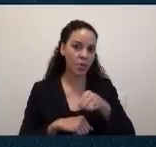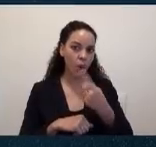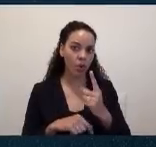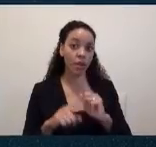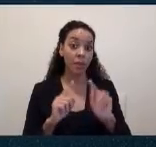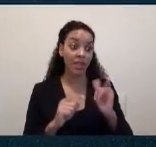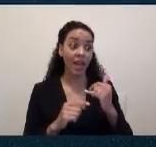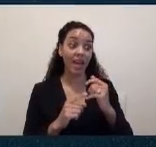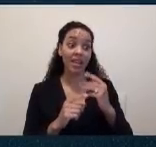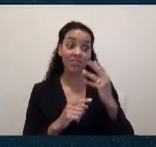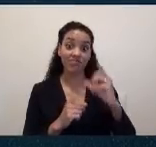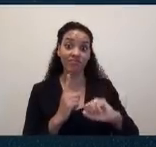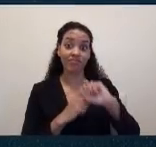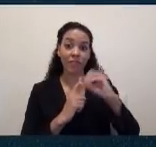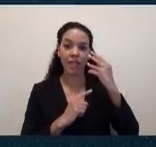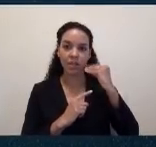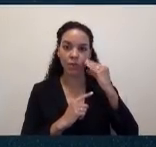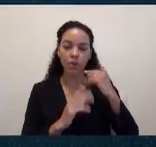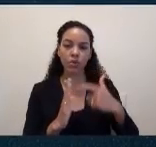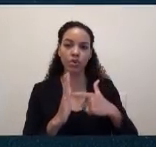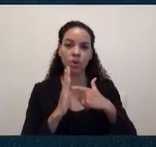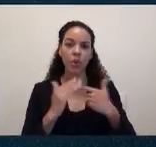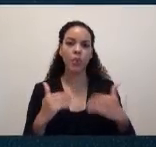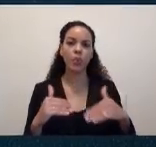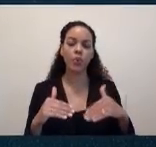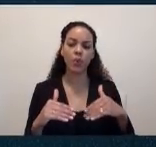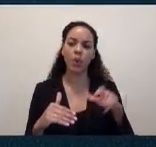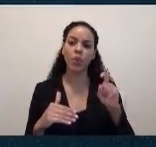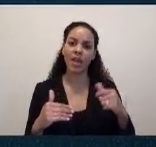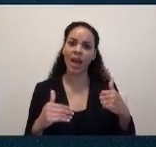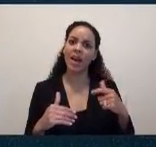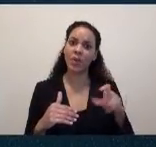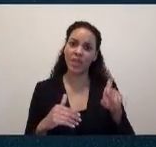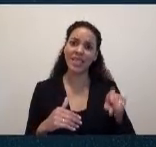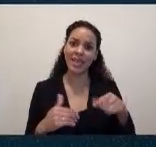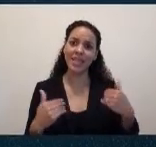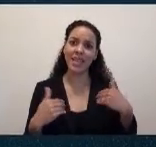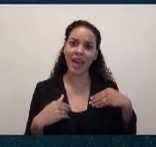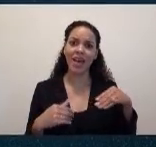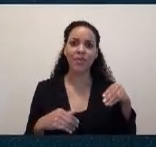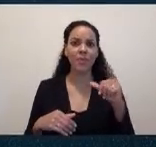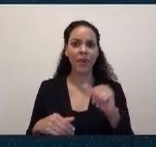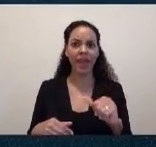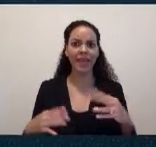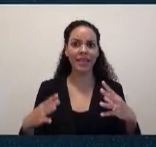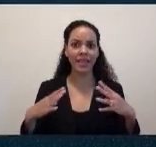that we have a great need for paid leave when the expected or the unexpected happens.